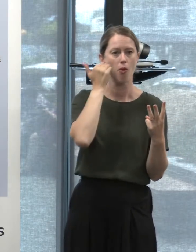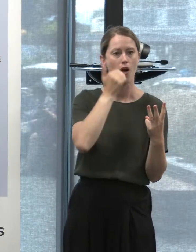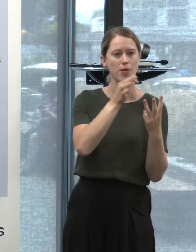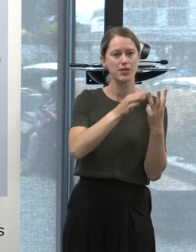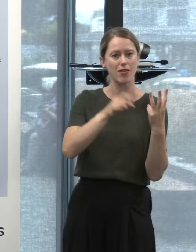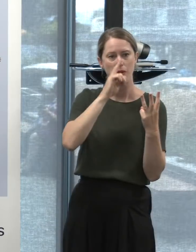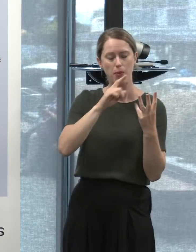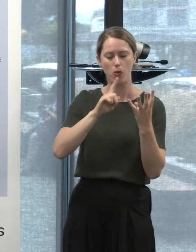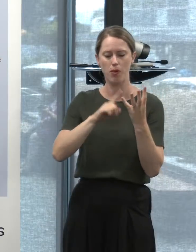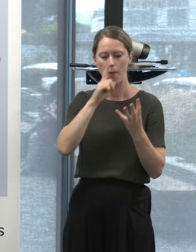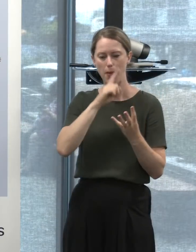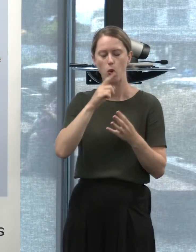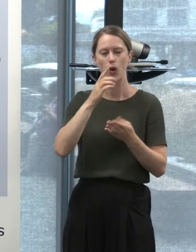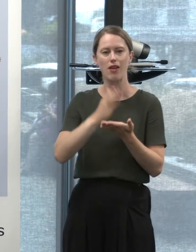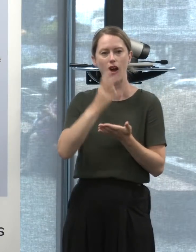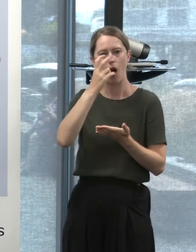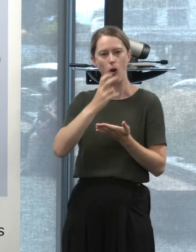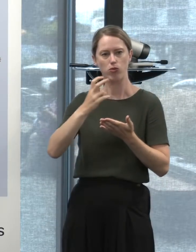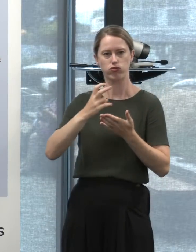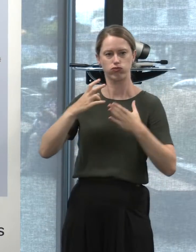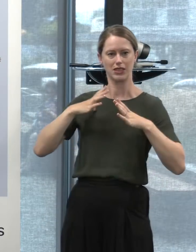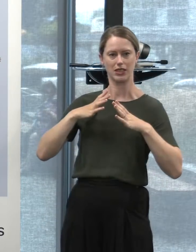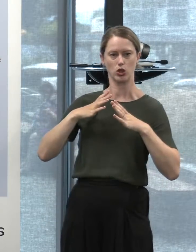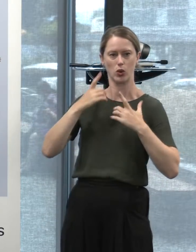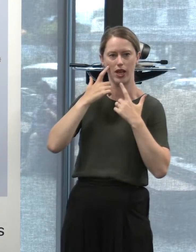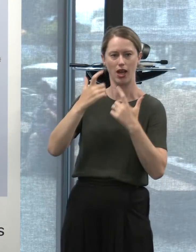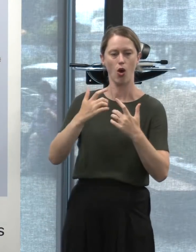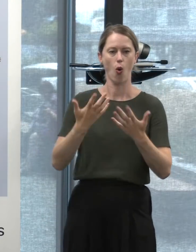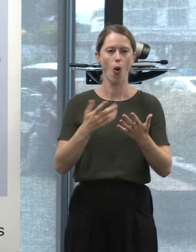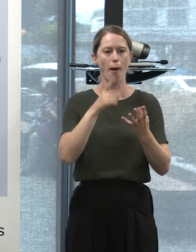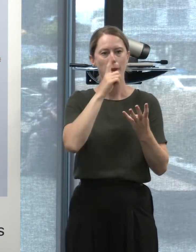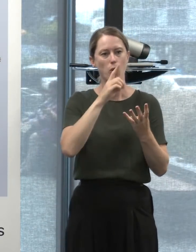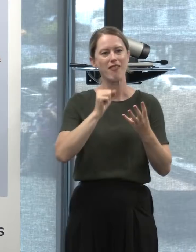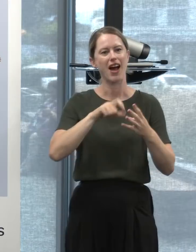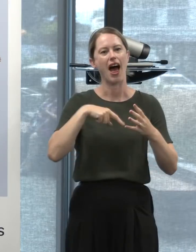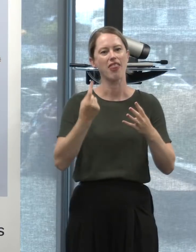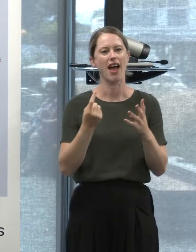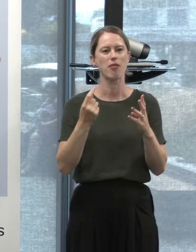later this month.